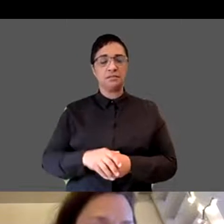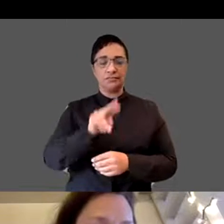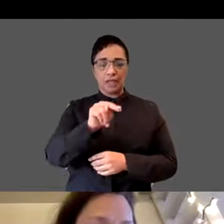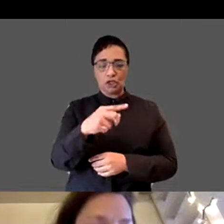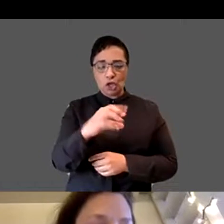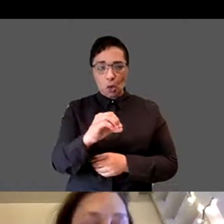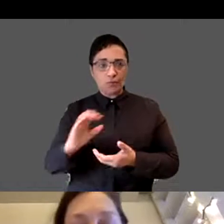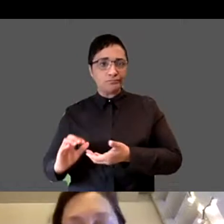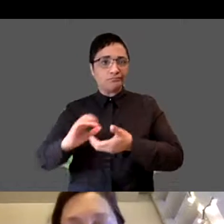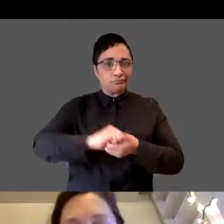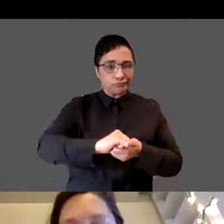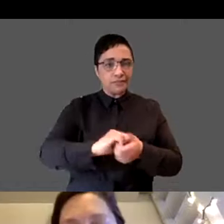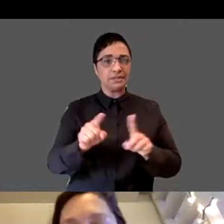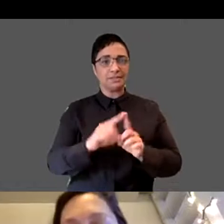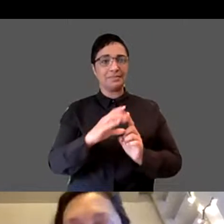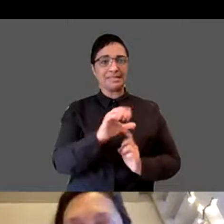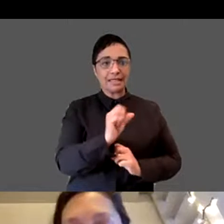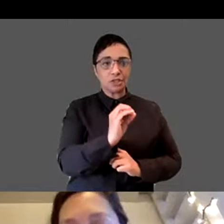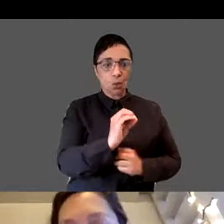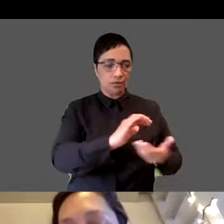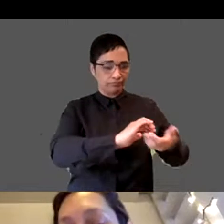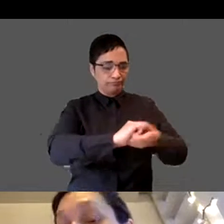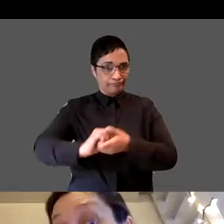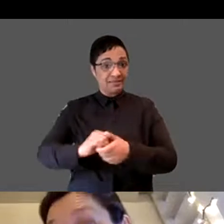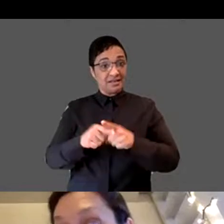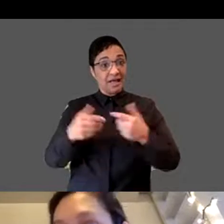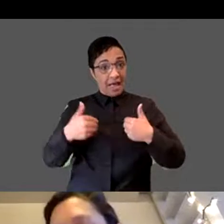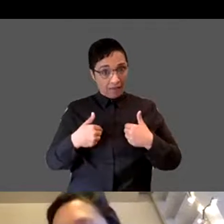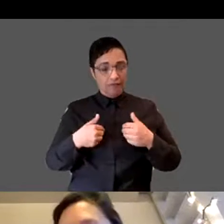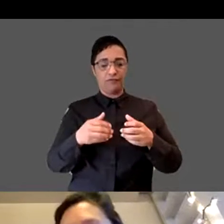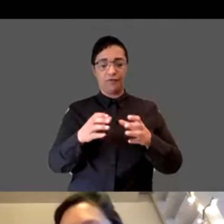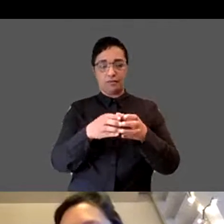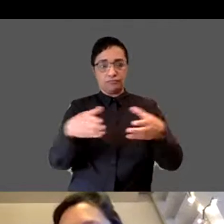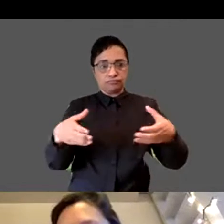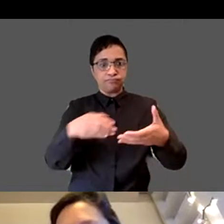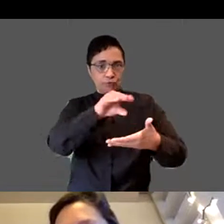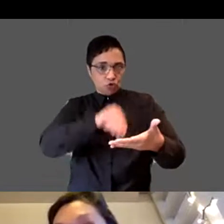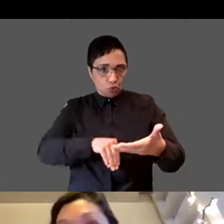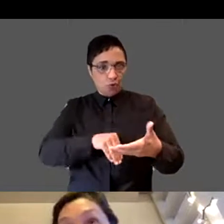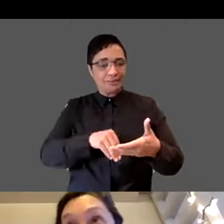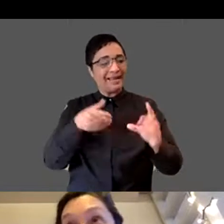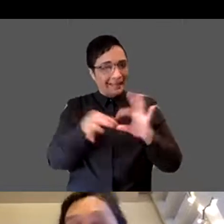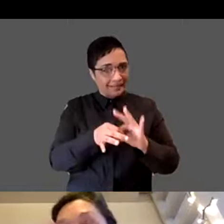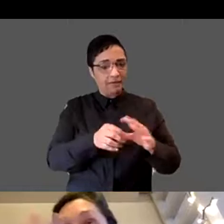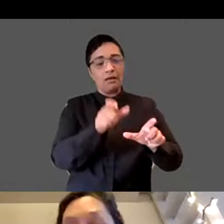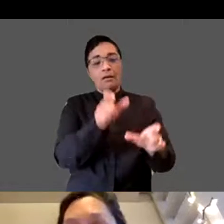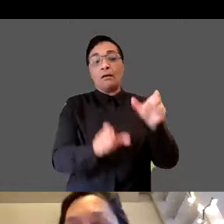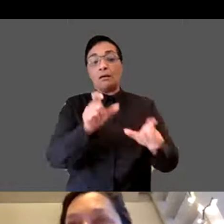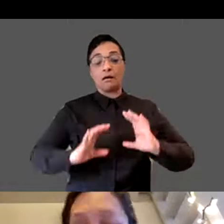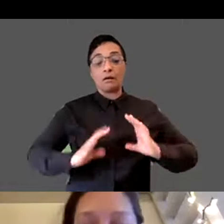there is even a Working Group on citizen generated data developed by the government. So, that's a highlight.